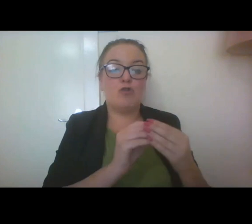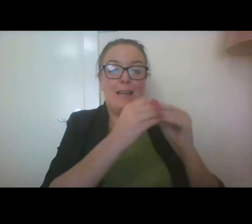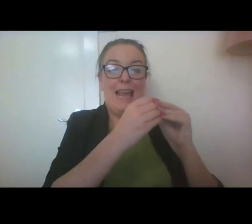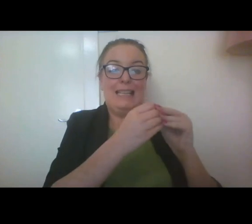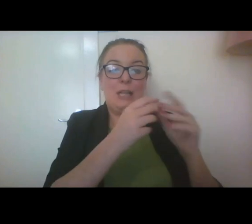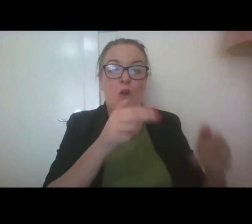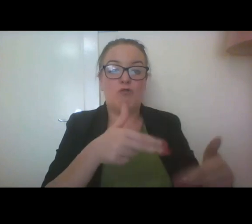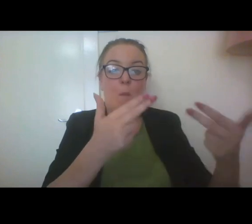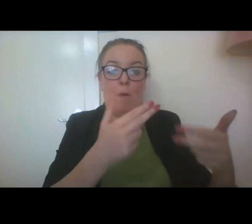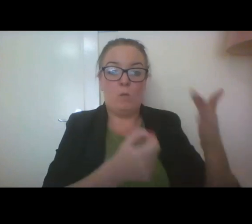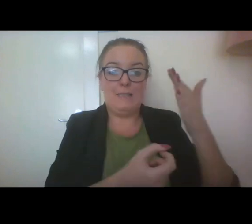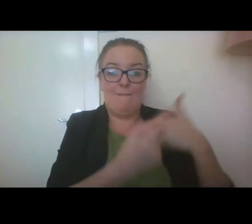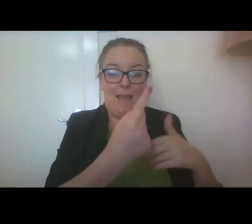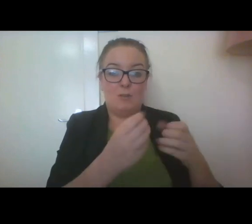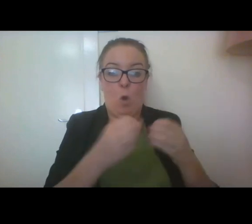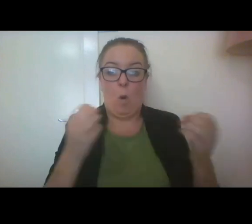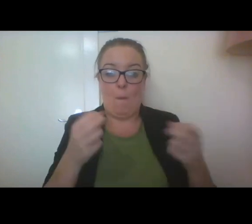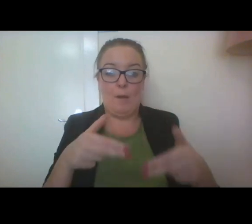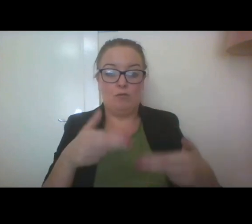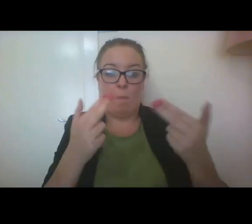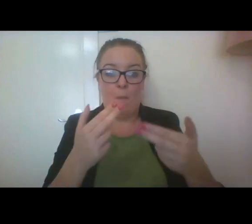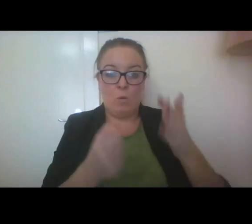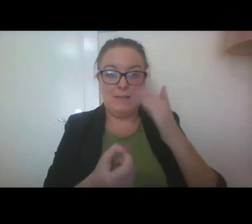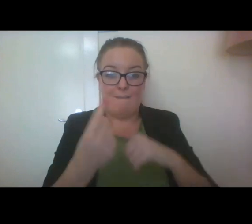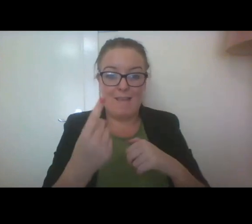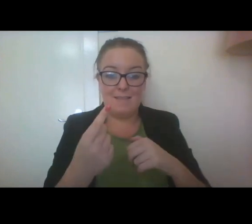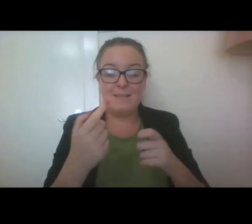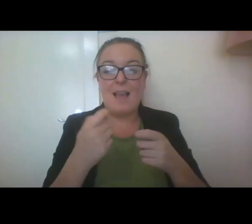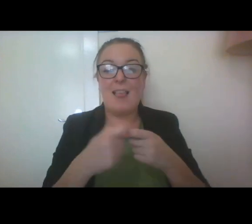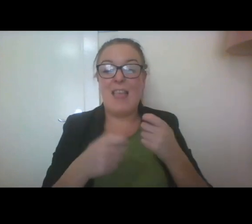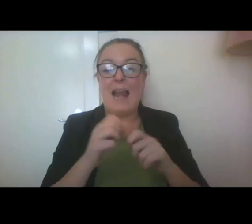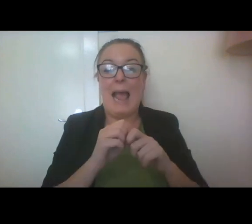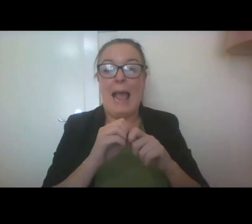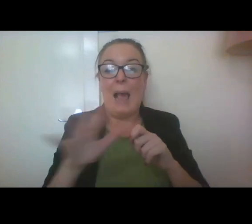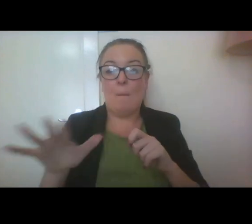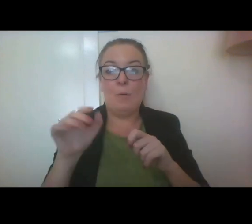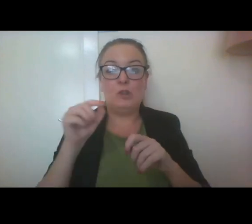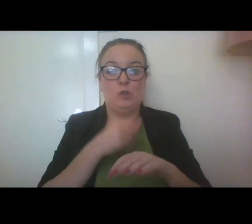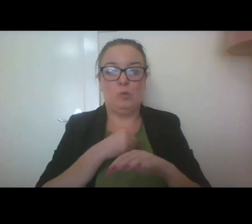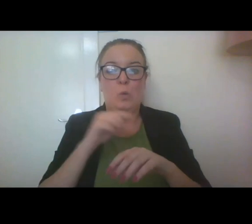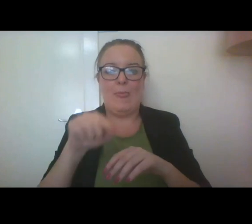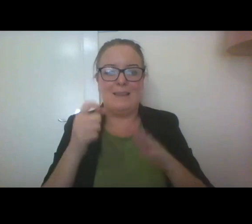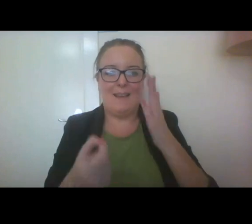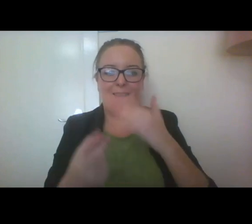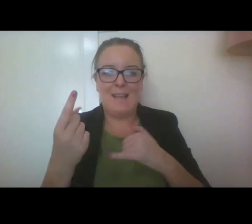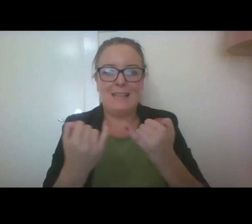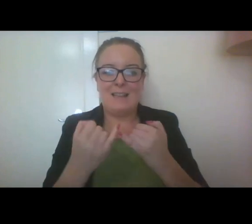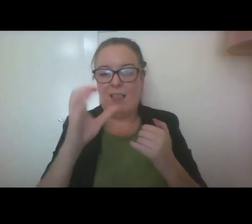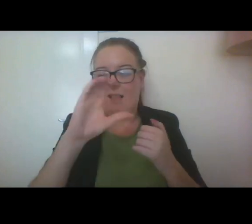open remote event, output onto that event, send them, a Zoom audio, they can tip-tappy away into the web page.